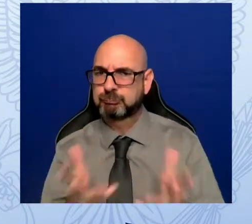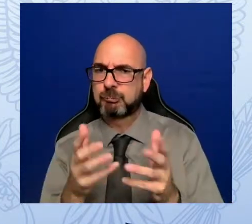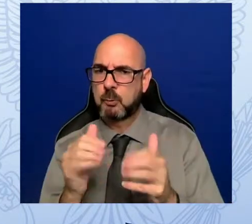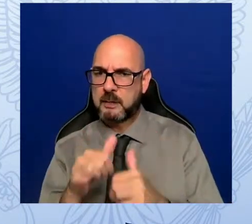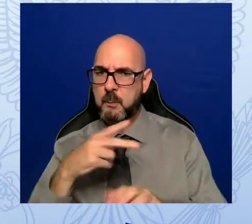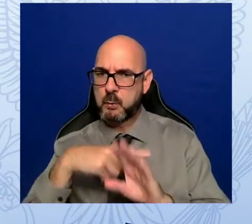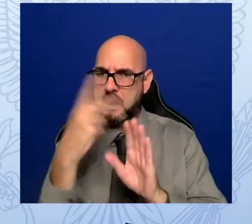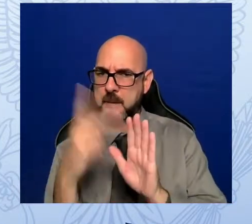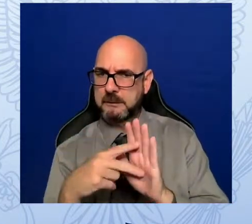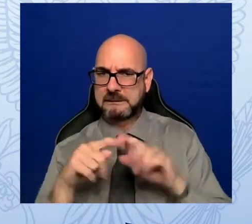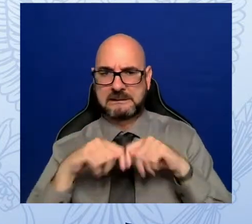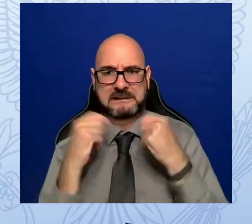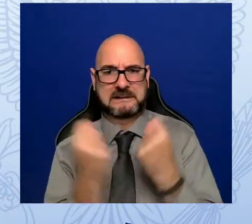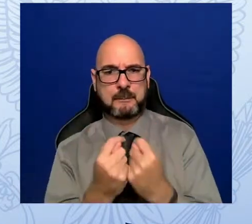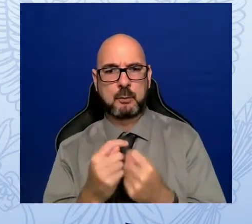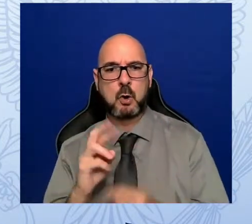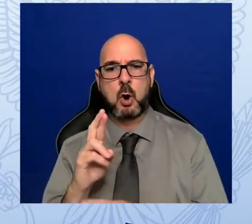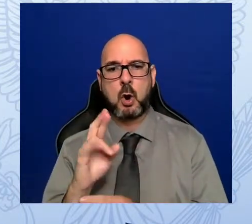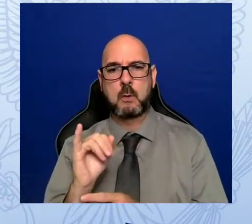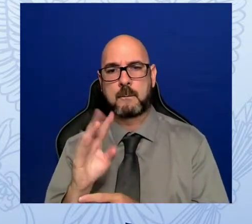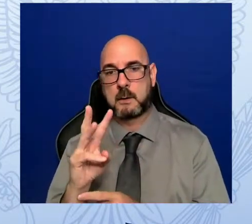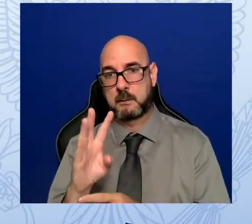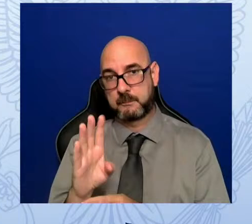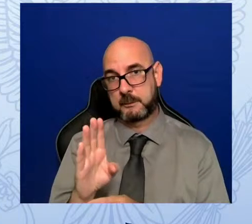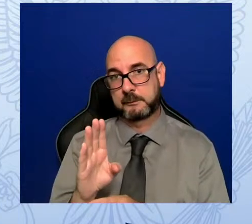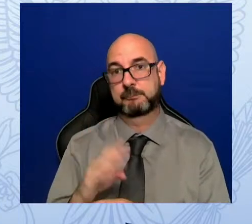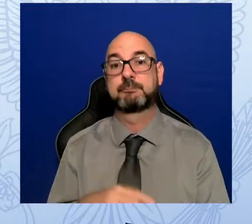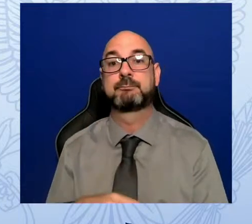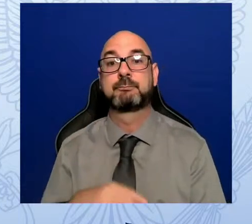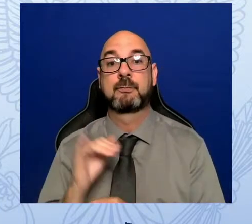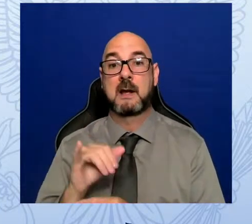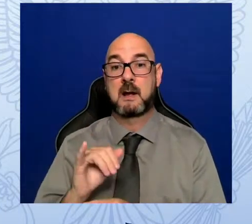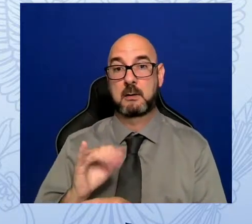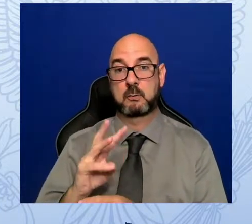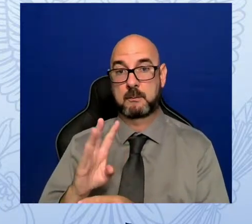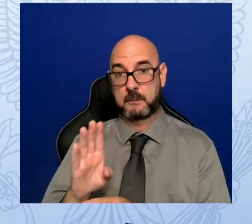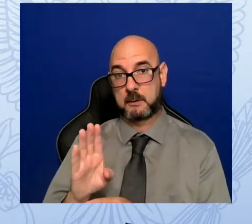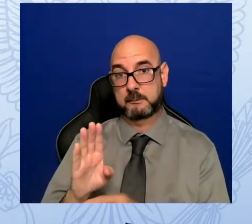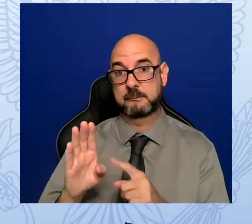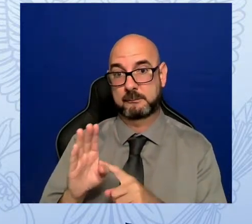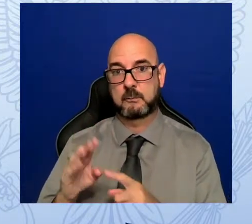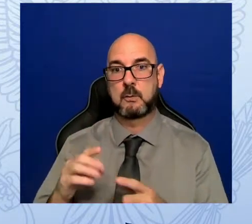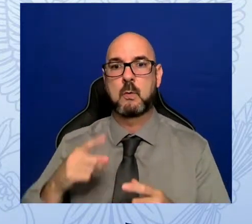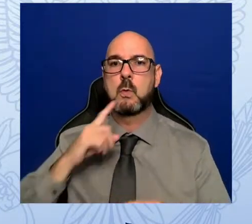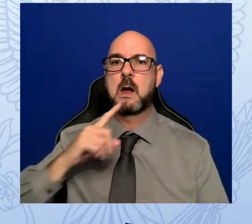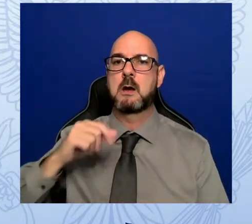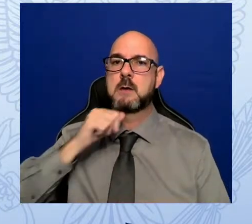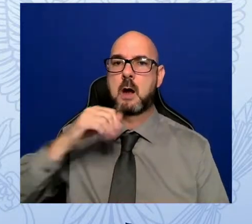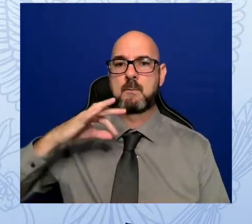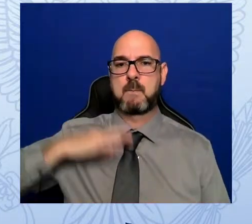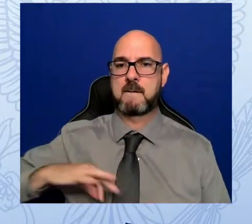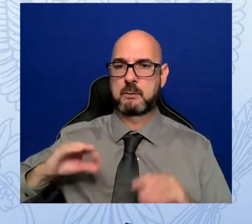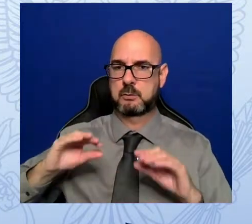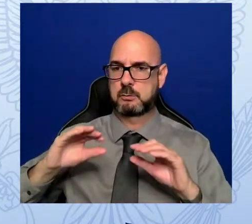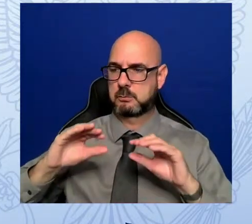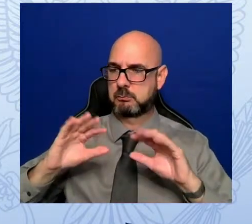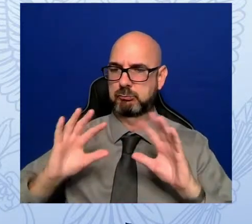is a nonprofit organized to forge the leading health and wellness community for our veterans, our service members, their families, and all their supporters.